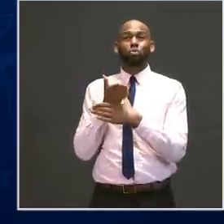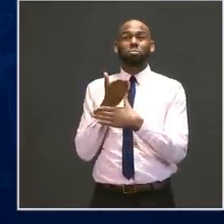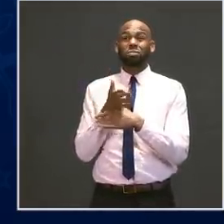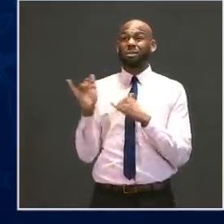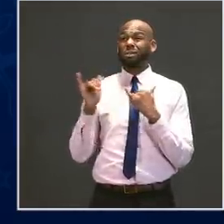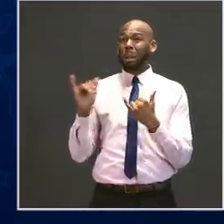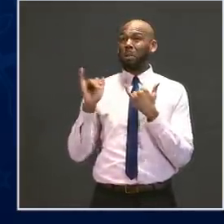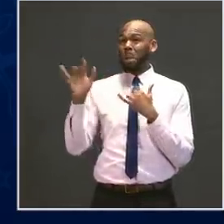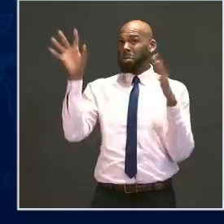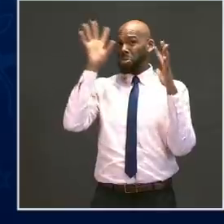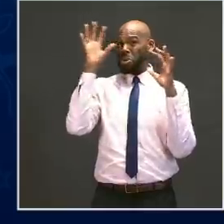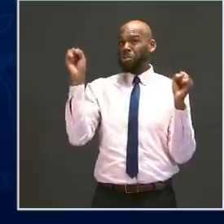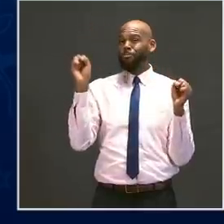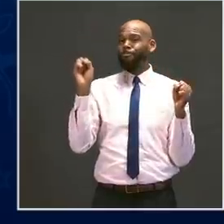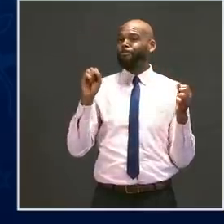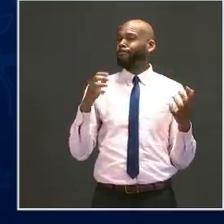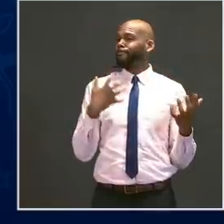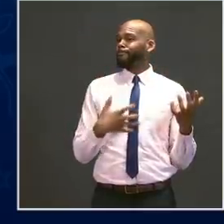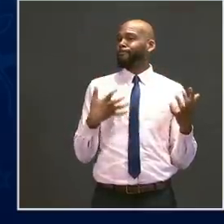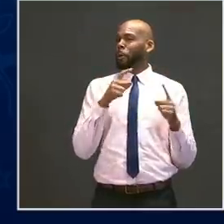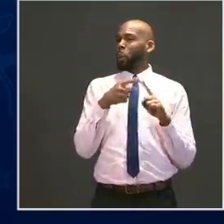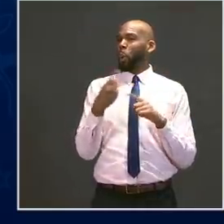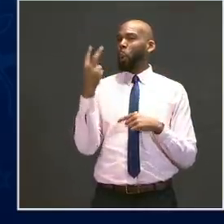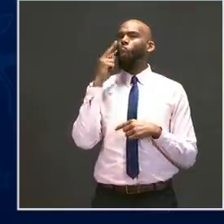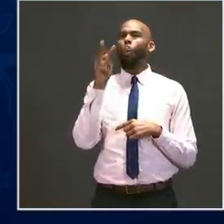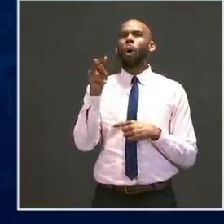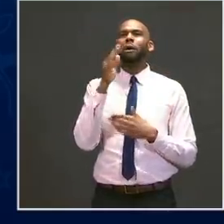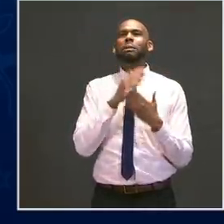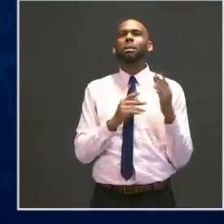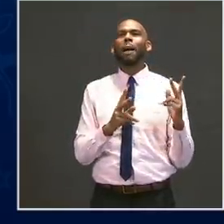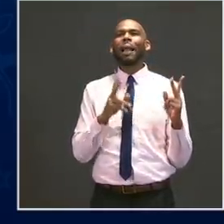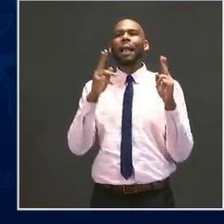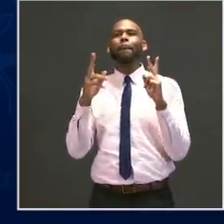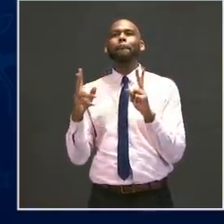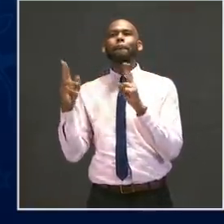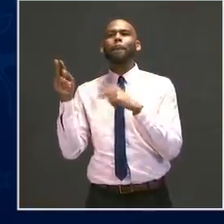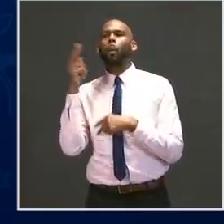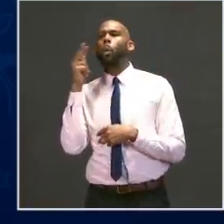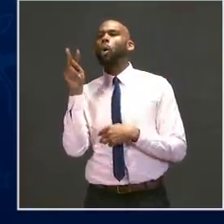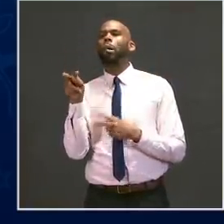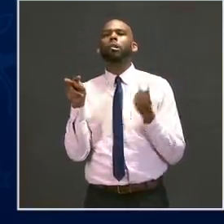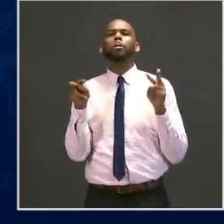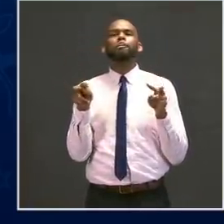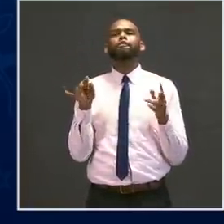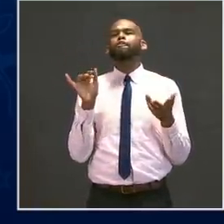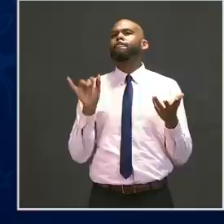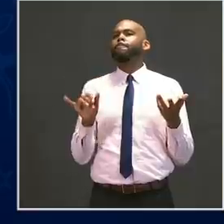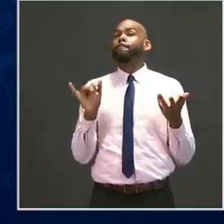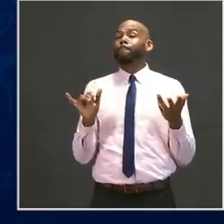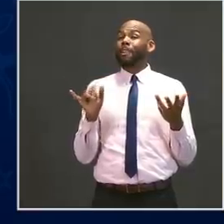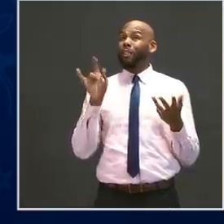when he watched it -- when he watched some of the clips, as he -- as he referenced. You know, and he was affected by that.